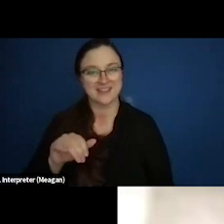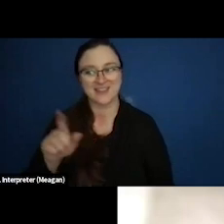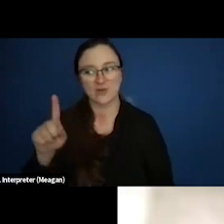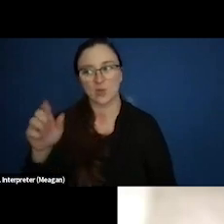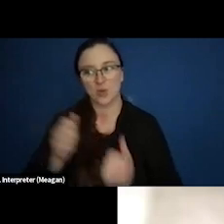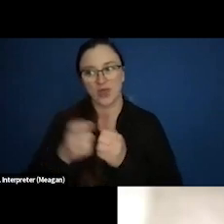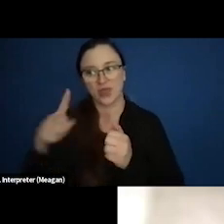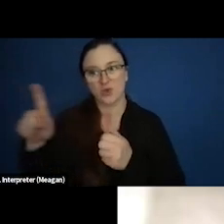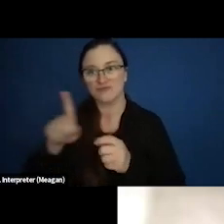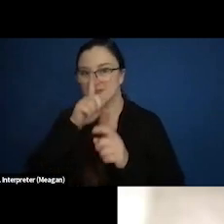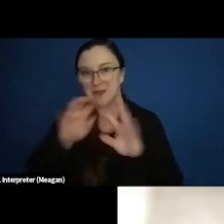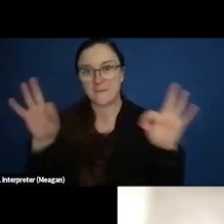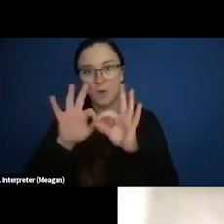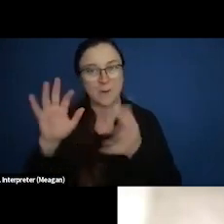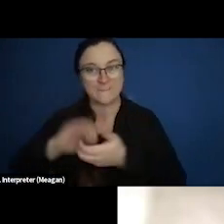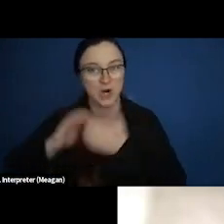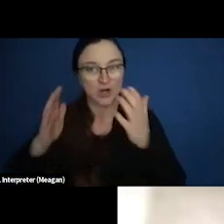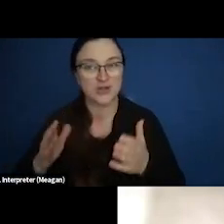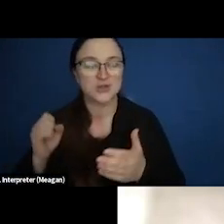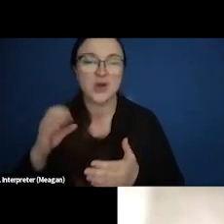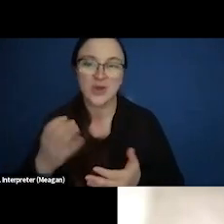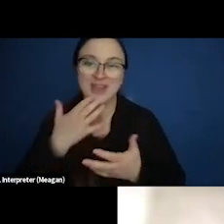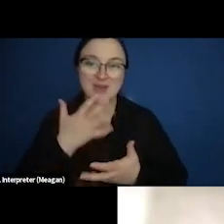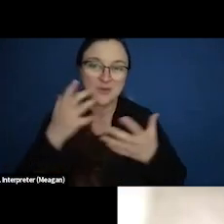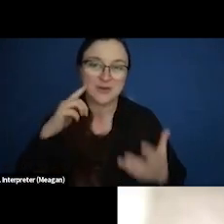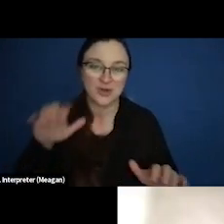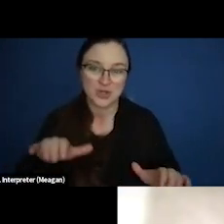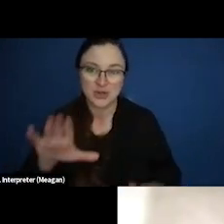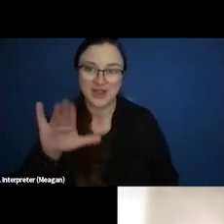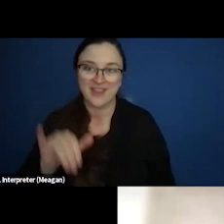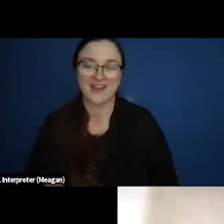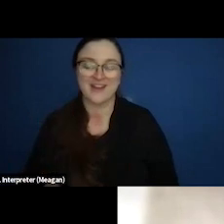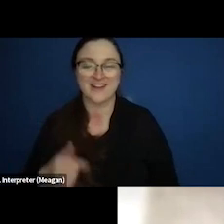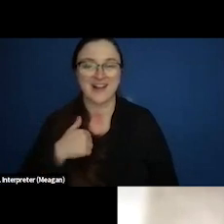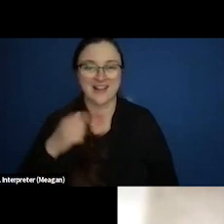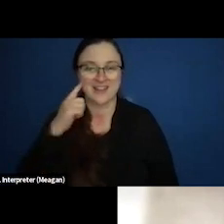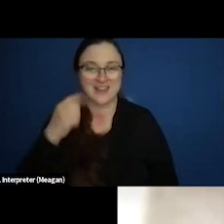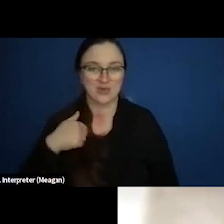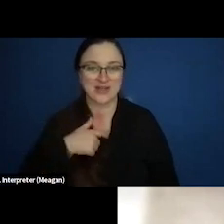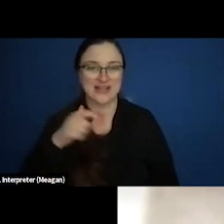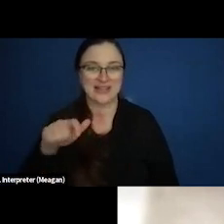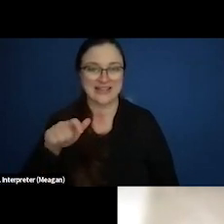and thank you so much for doing that. I think we probably need an army of you.